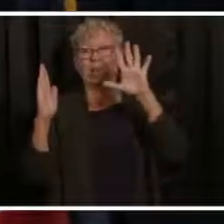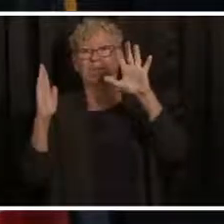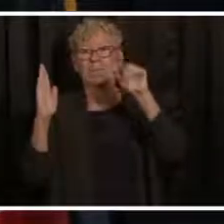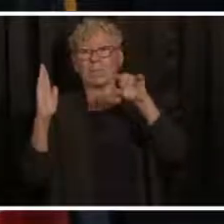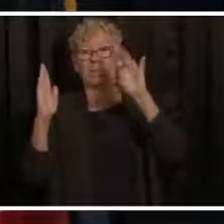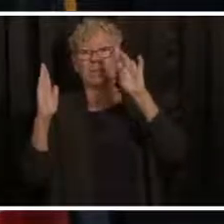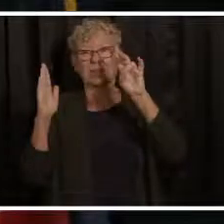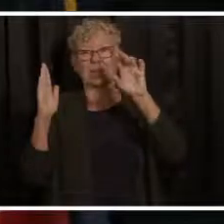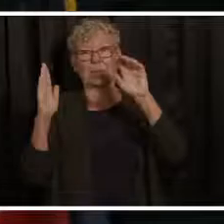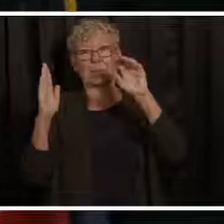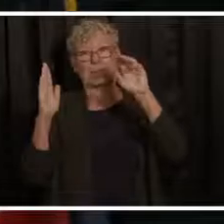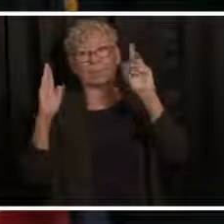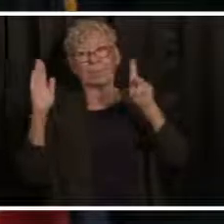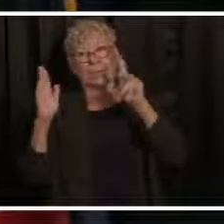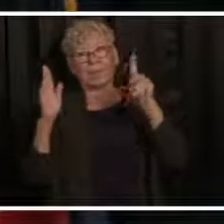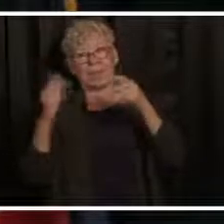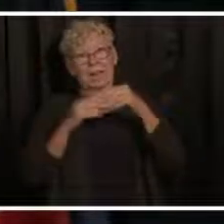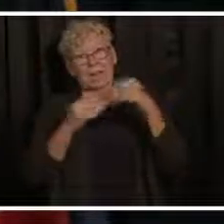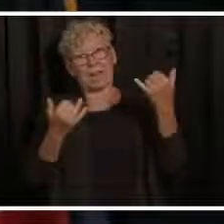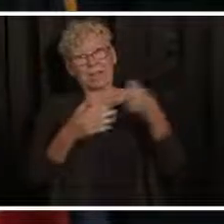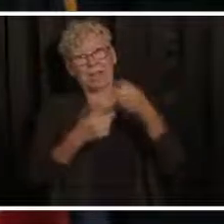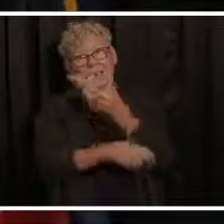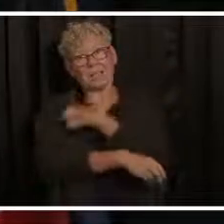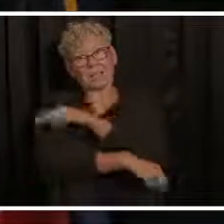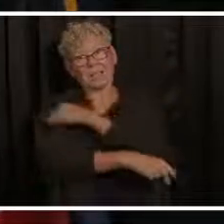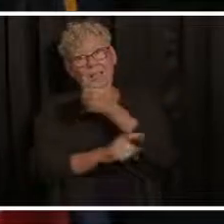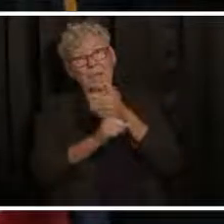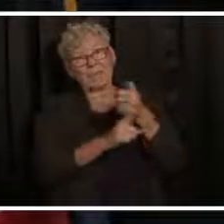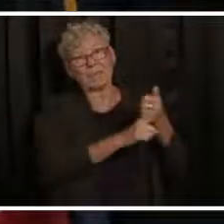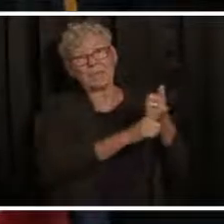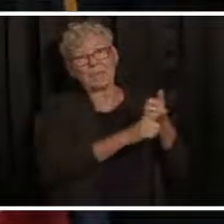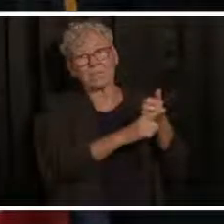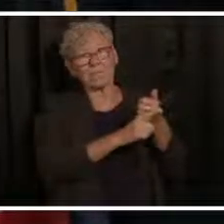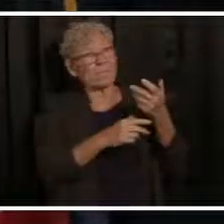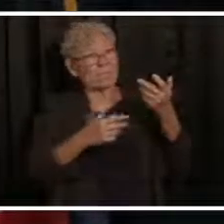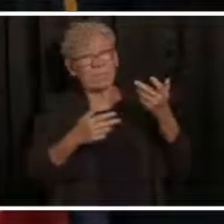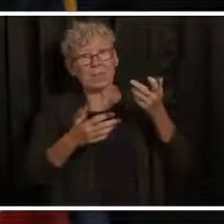Hospitalizations were people that were not fully vaccinated